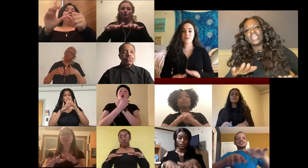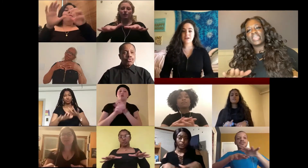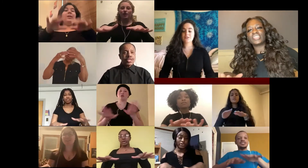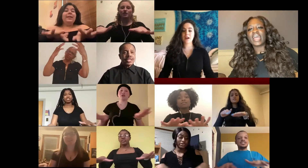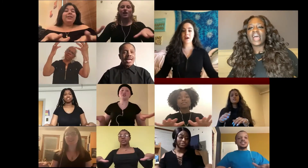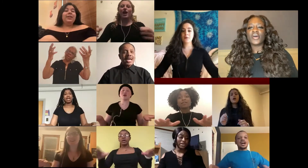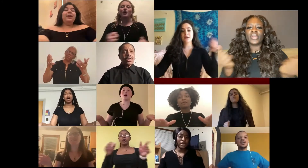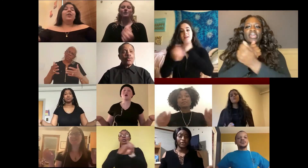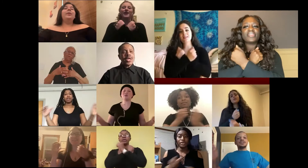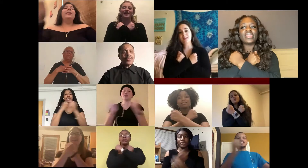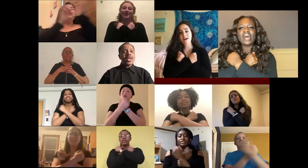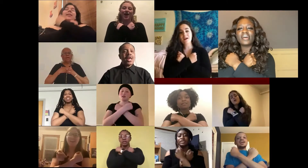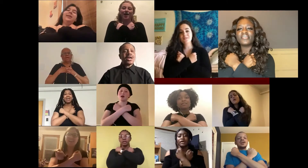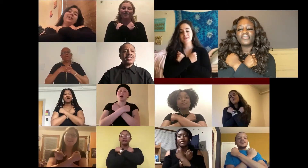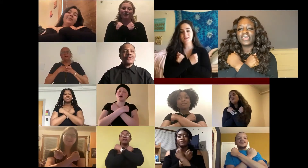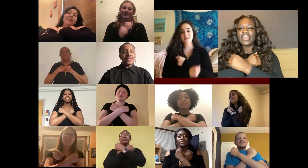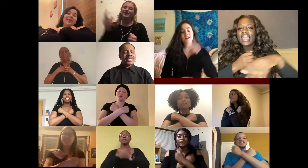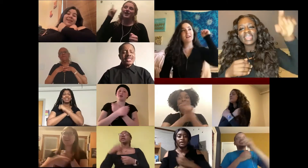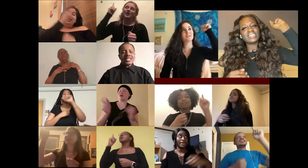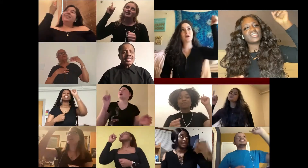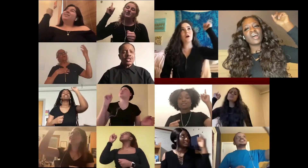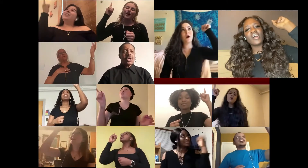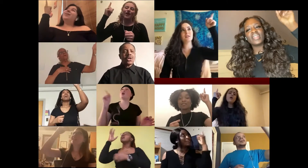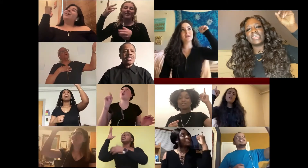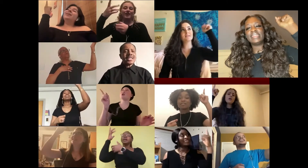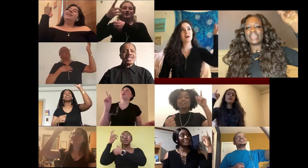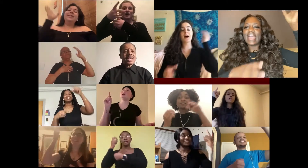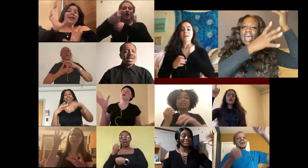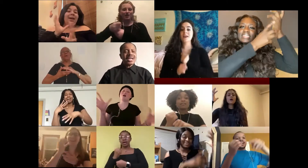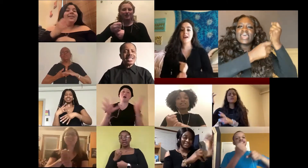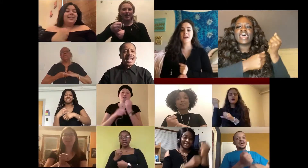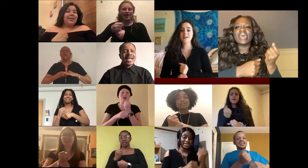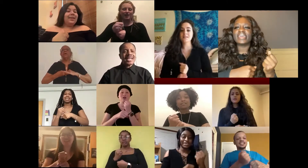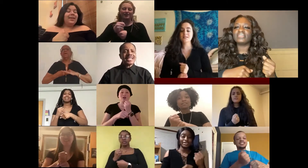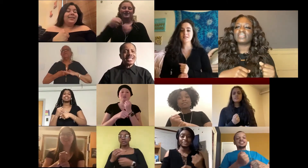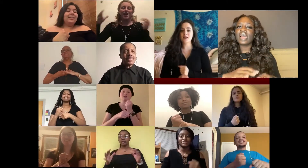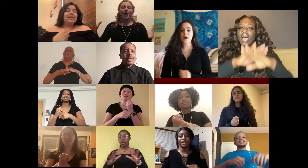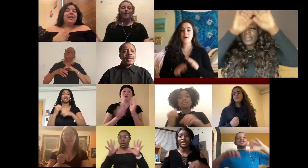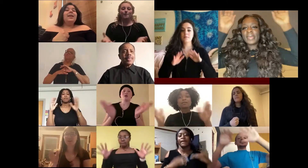Reach out with love It's all in God's hands